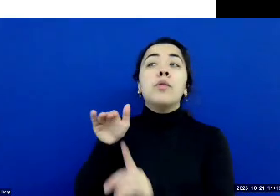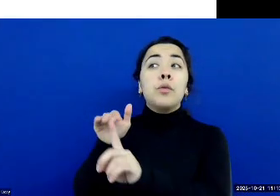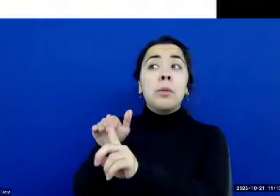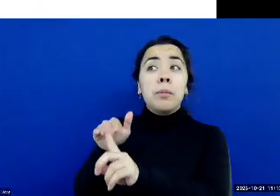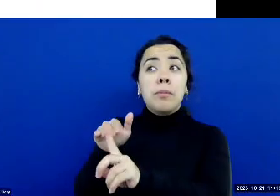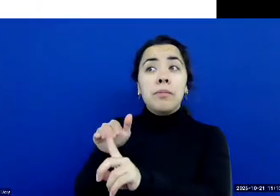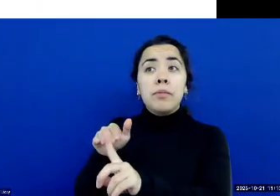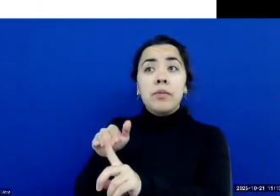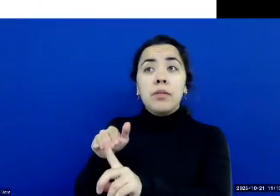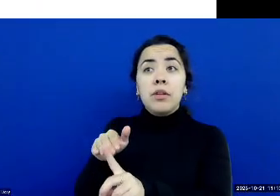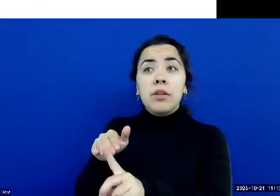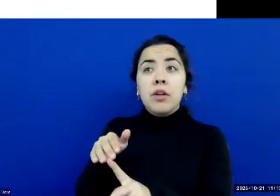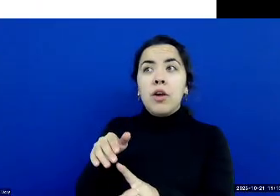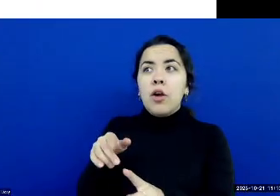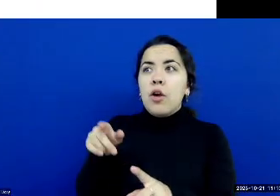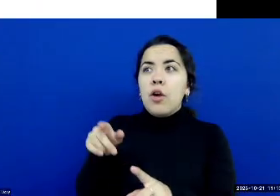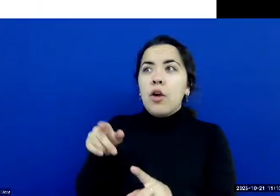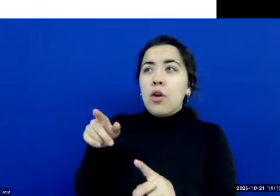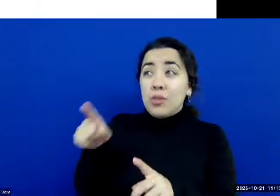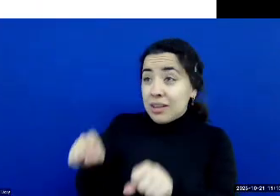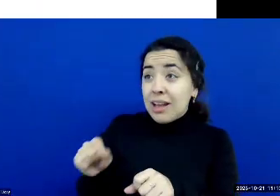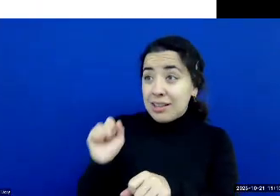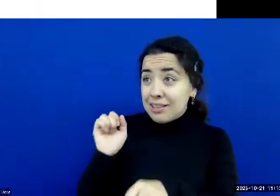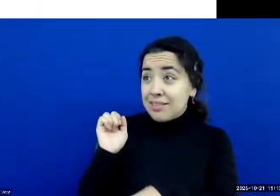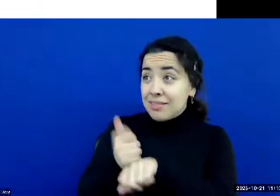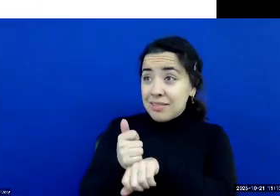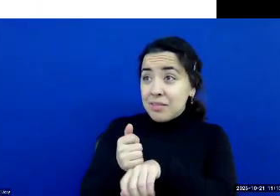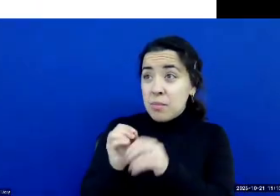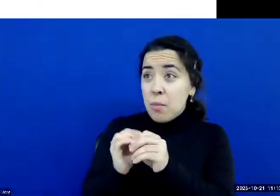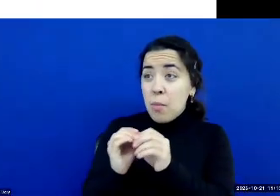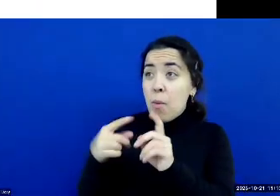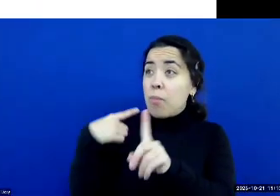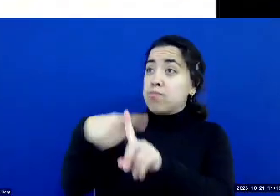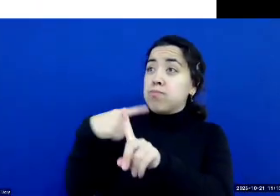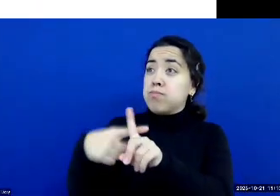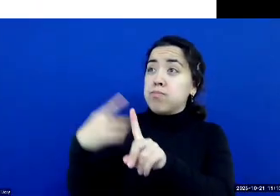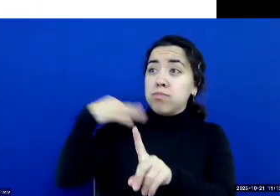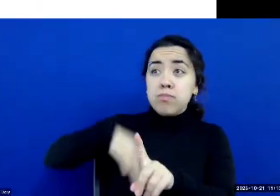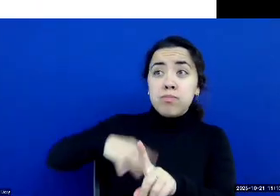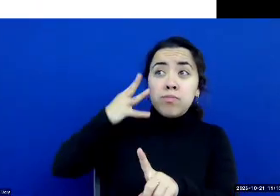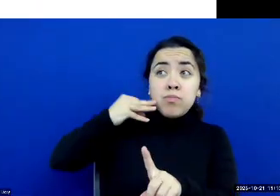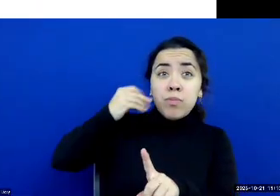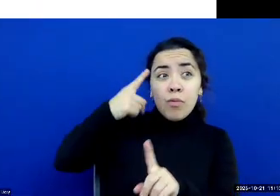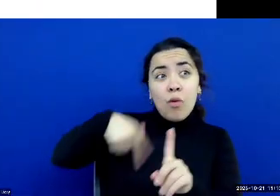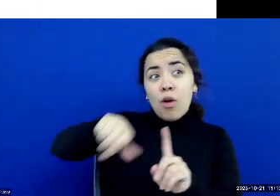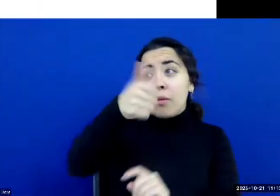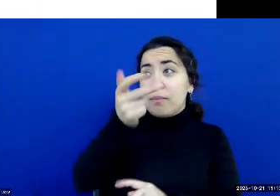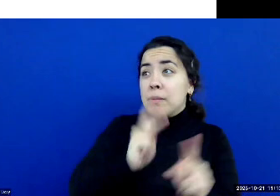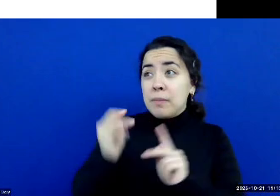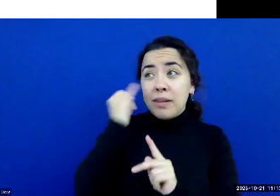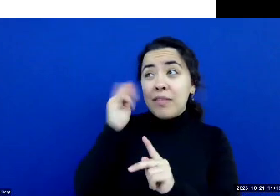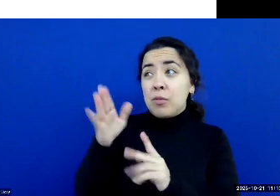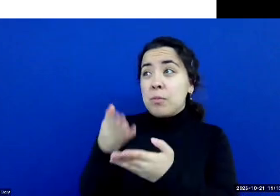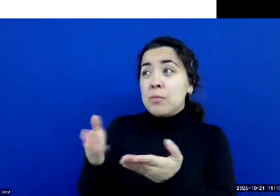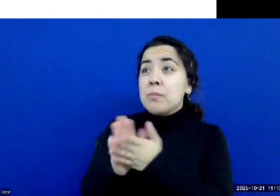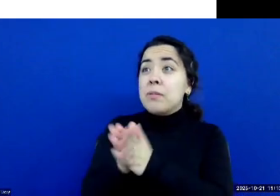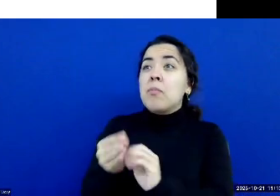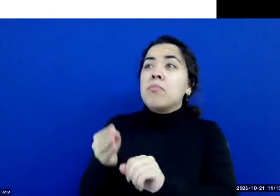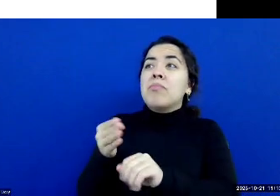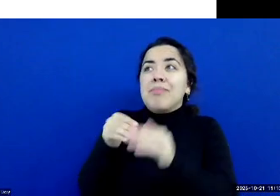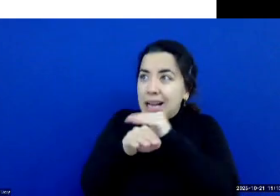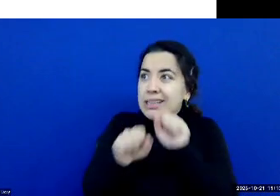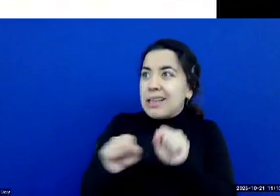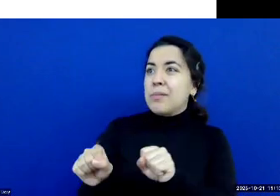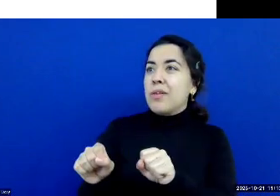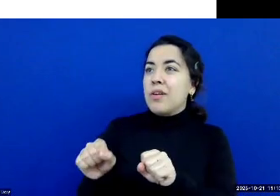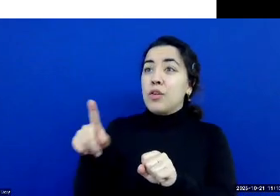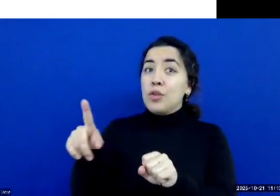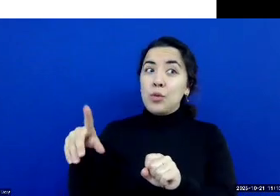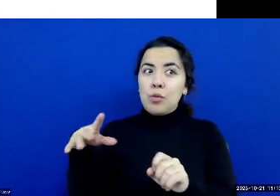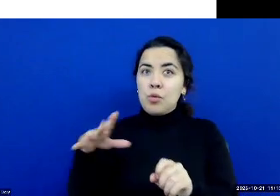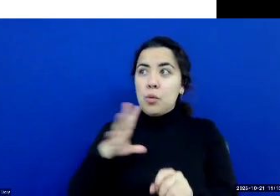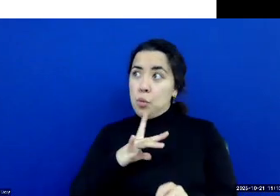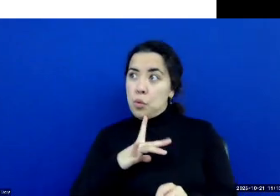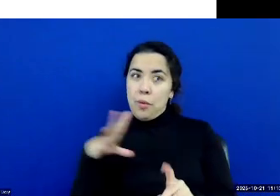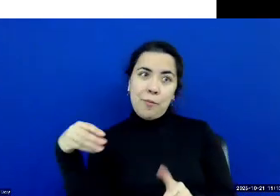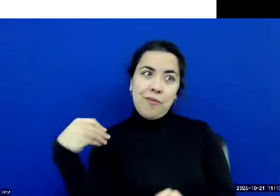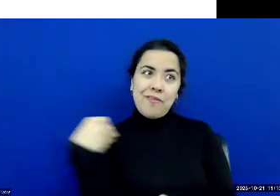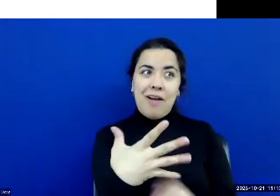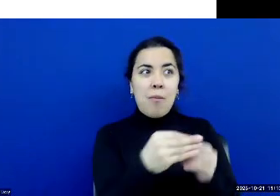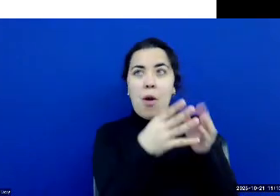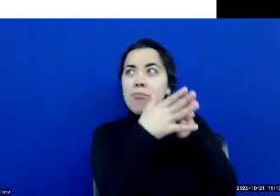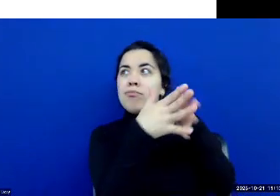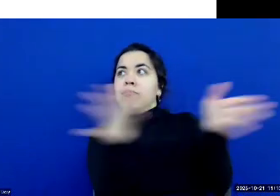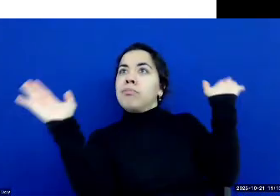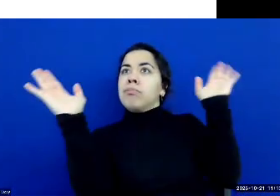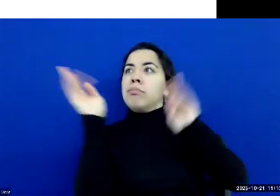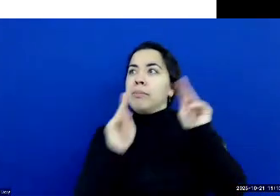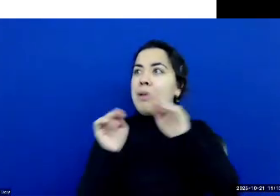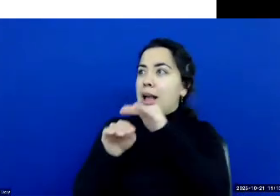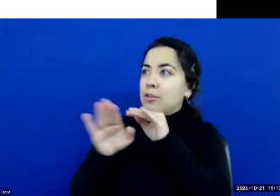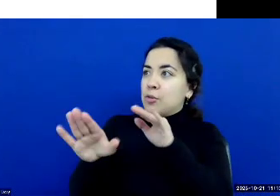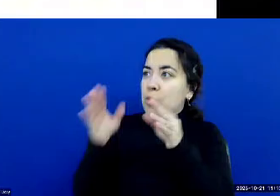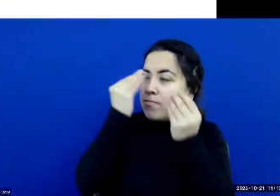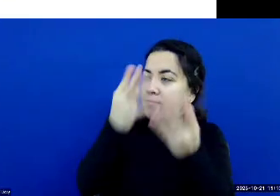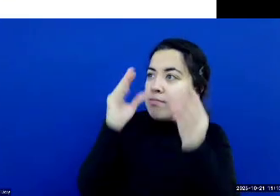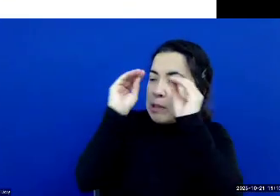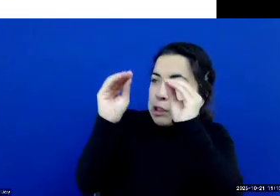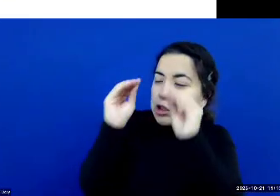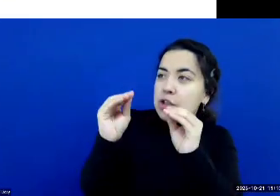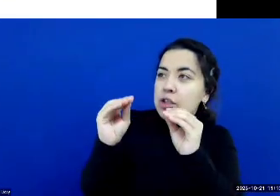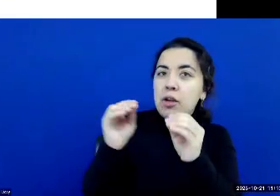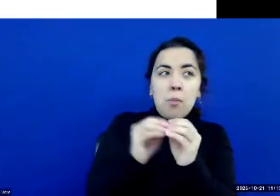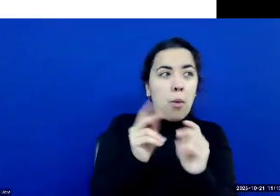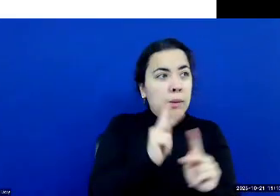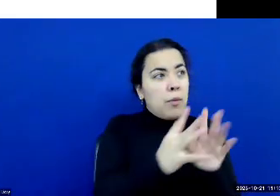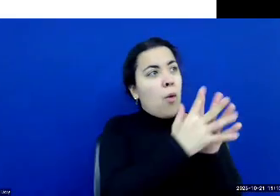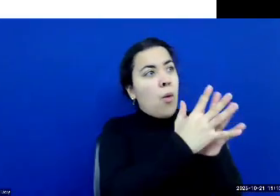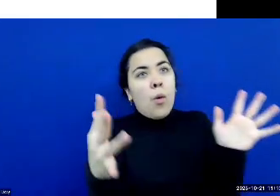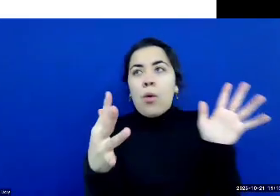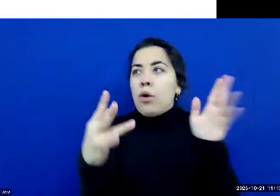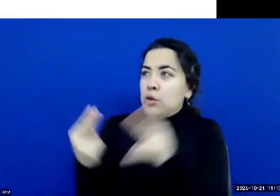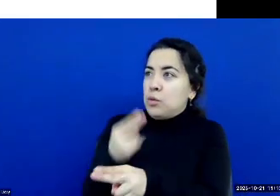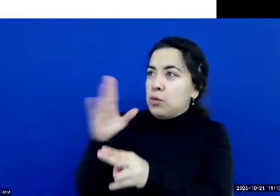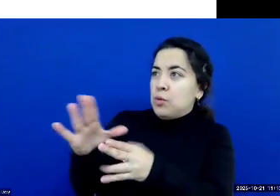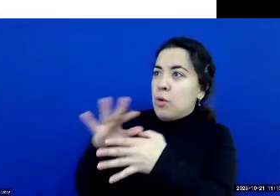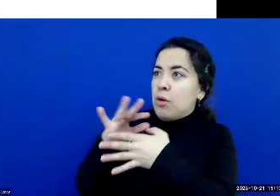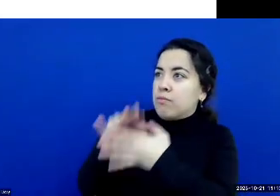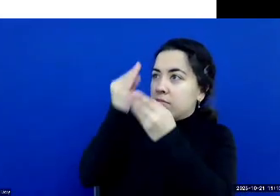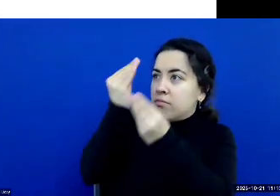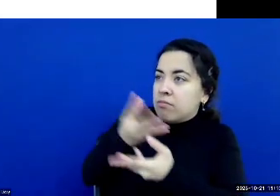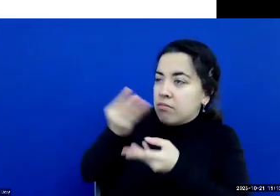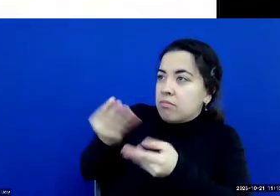Kathleen DeForest: We would remind people, you get to create a more positive experience for others by making your materials more accessible. You get to provide your content to a wider audience. You get to allow people to more easily use your content.